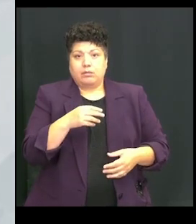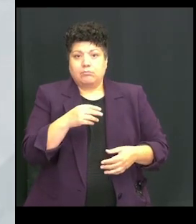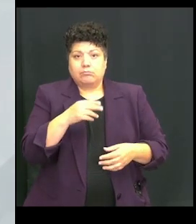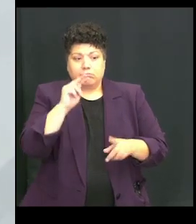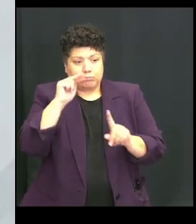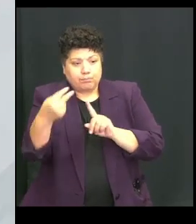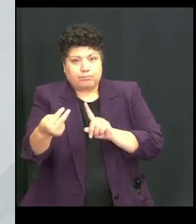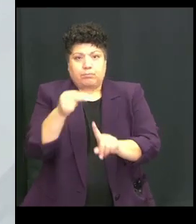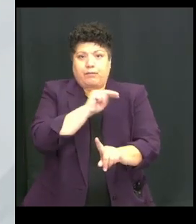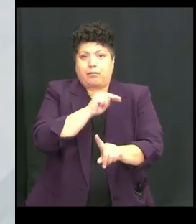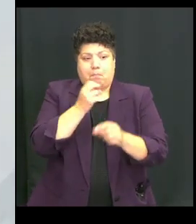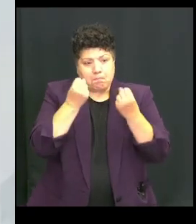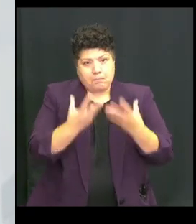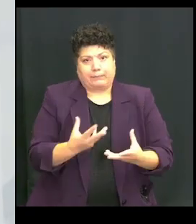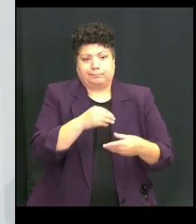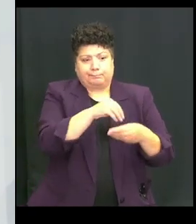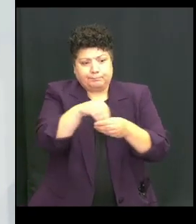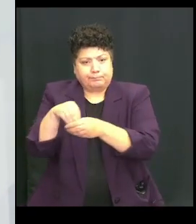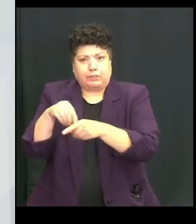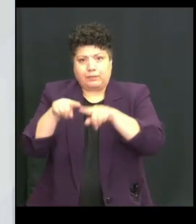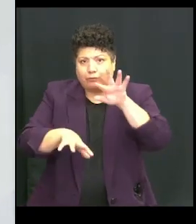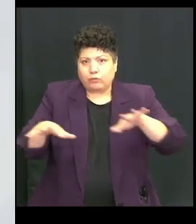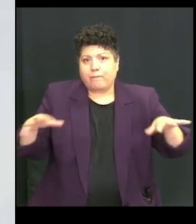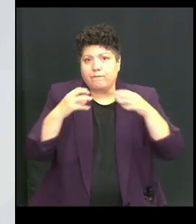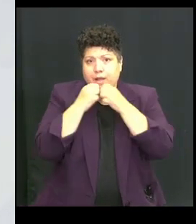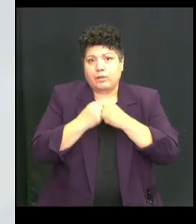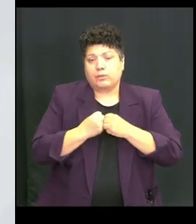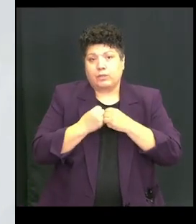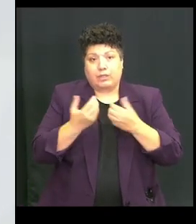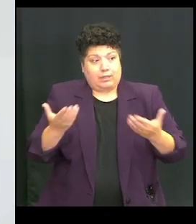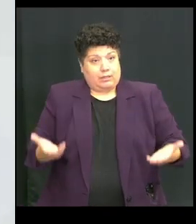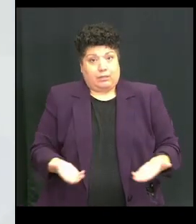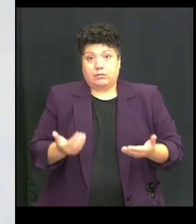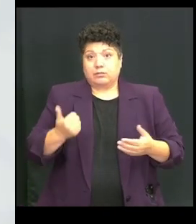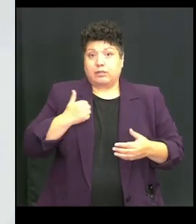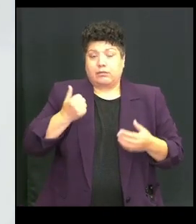we're a deeply diverse country in a number of ways.